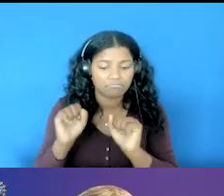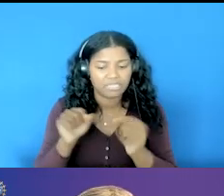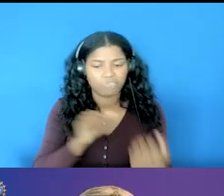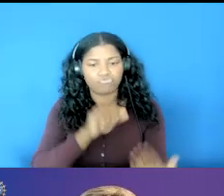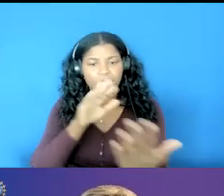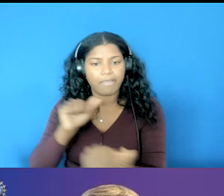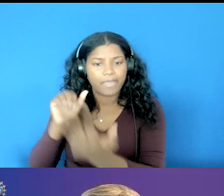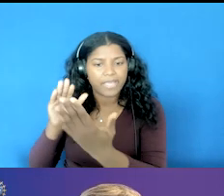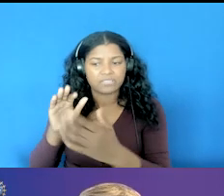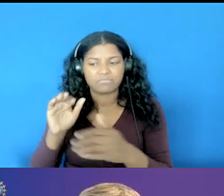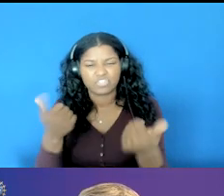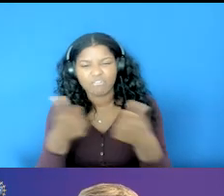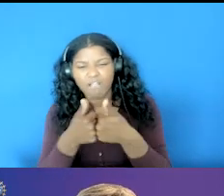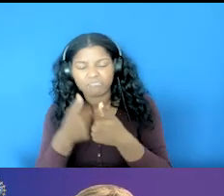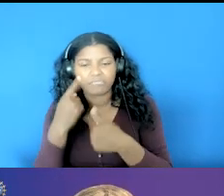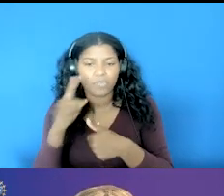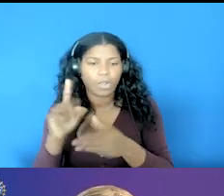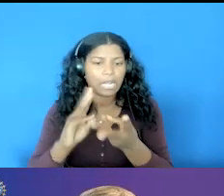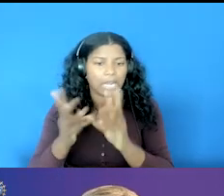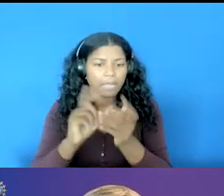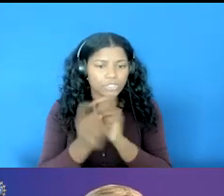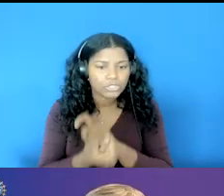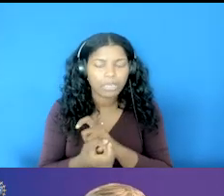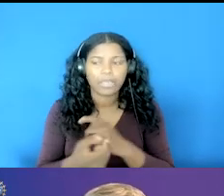such as mitigating climate change, or they could be used